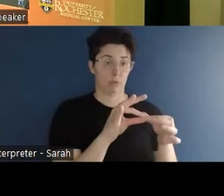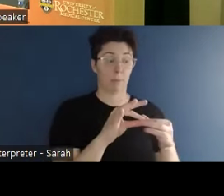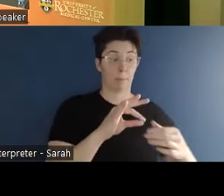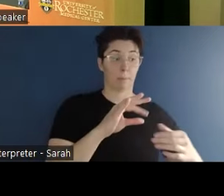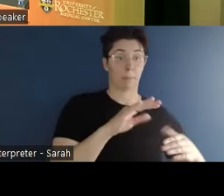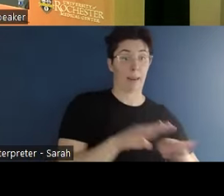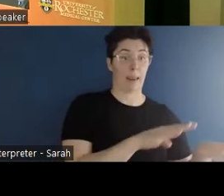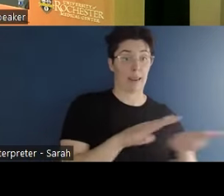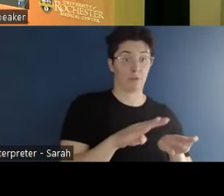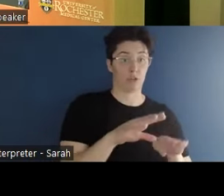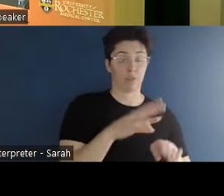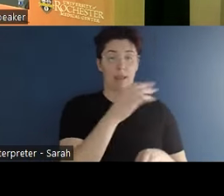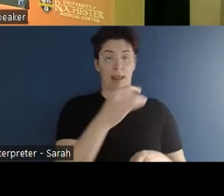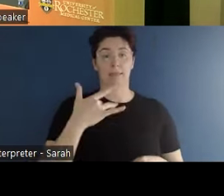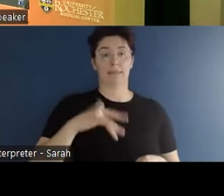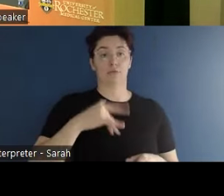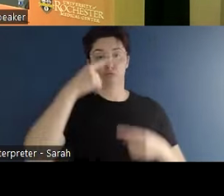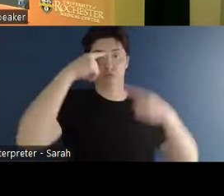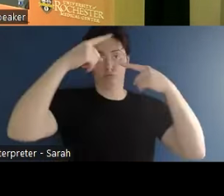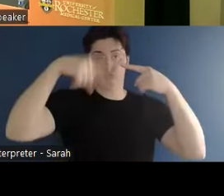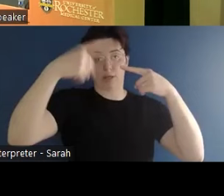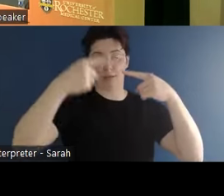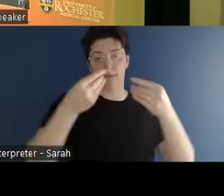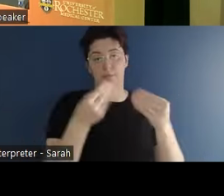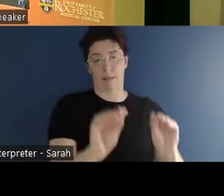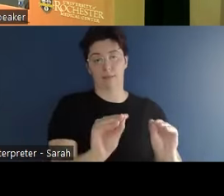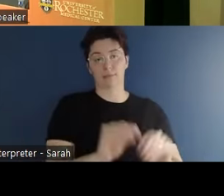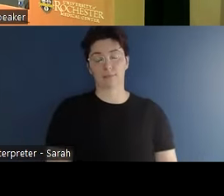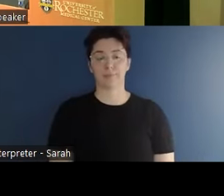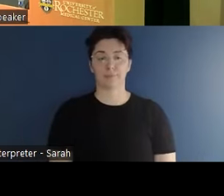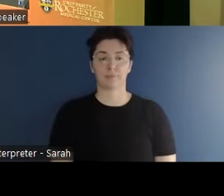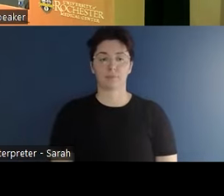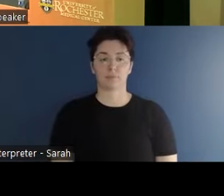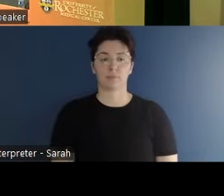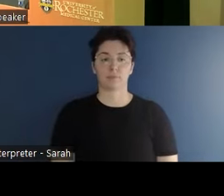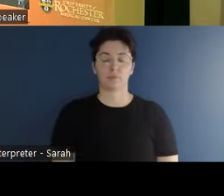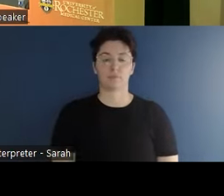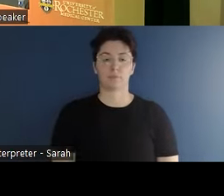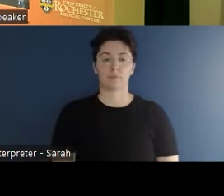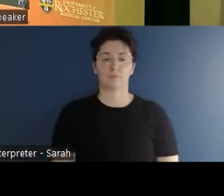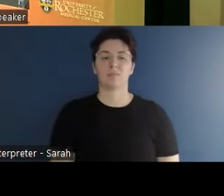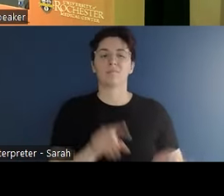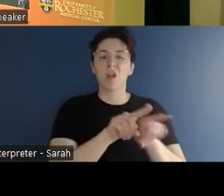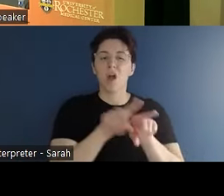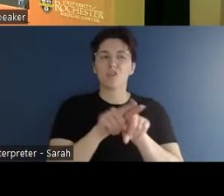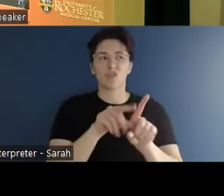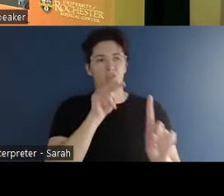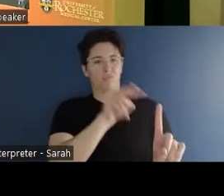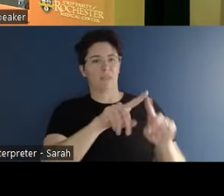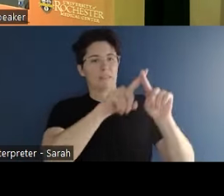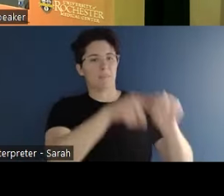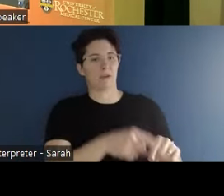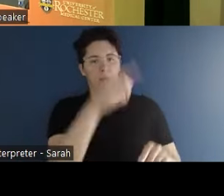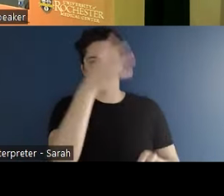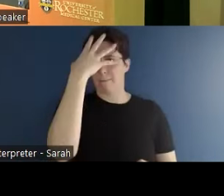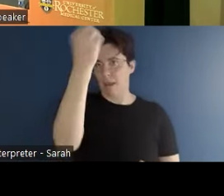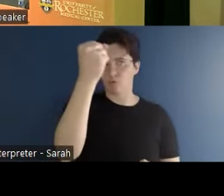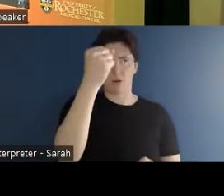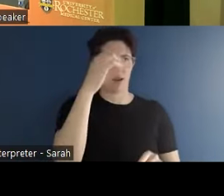sensory processing mechanisms it is also subject to reporter limitations such as memory or bias